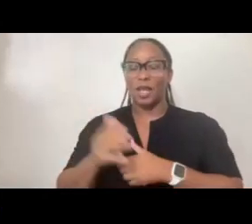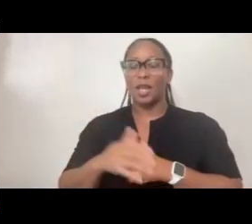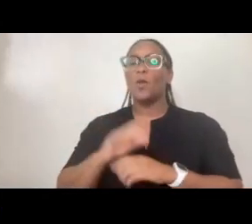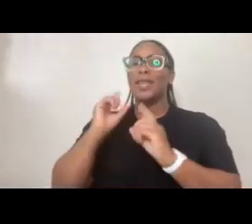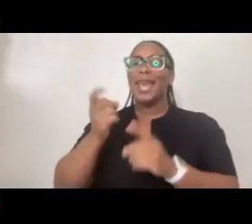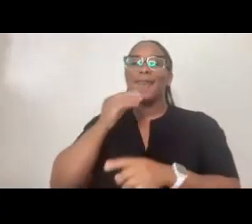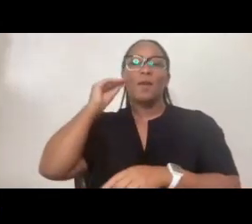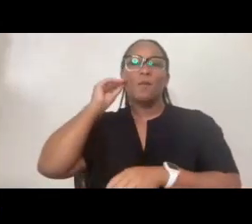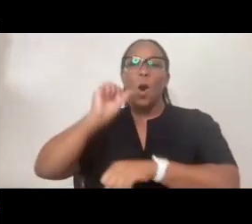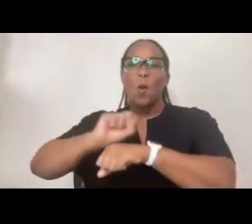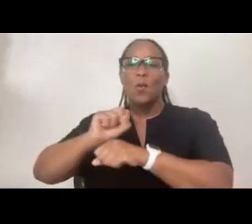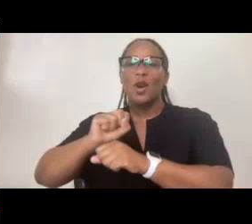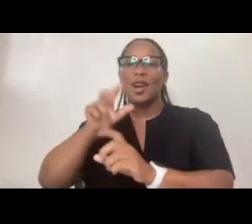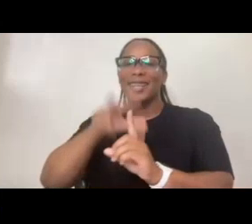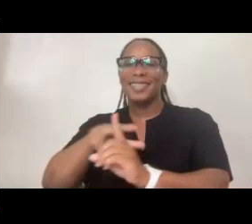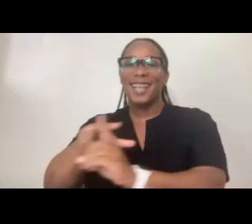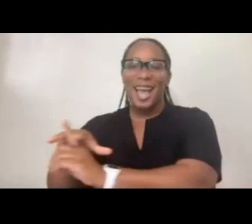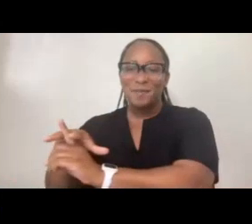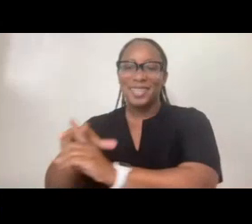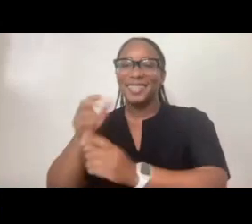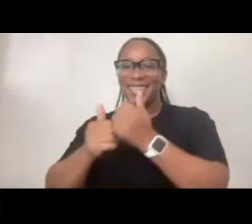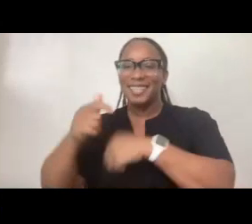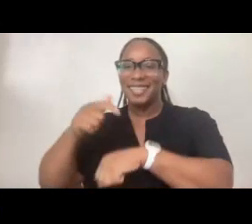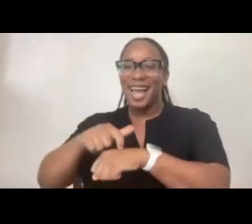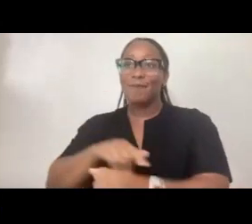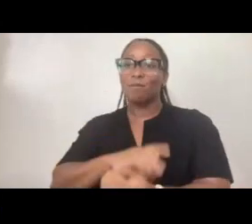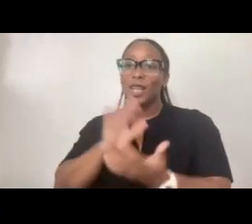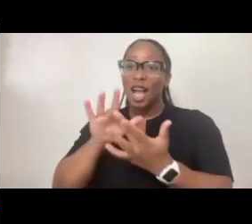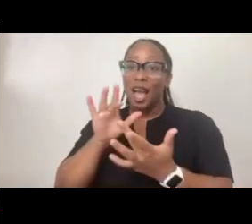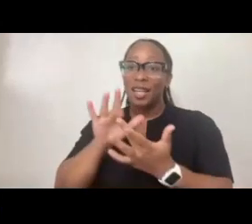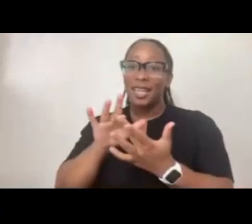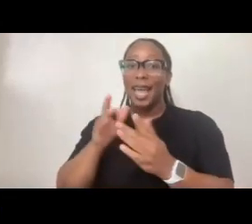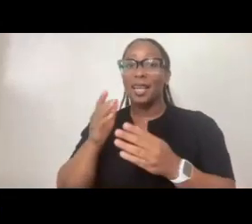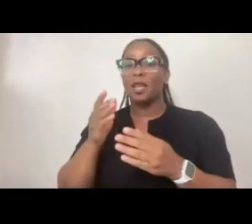Giving them homework assignments each time is to reach out between now and our